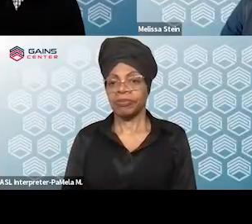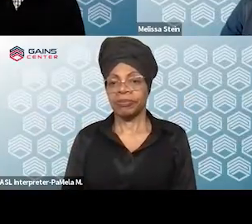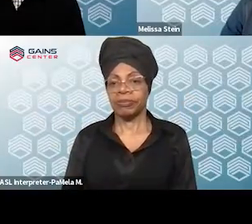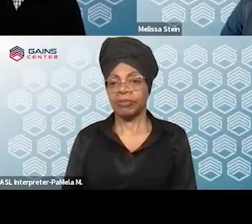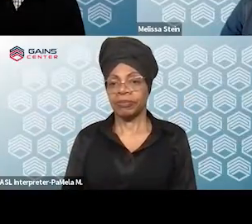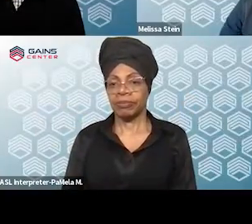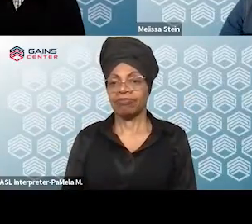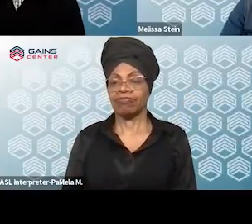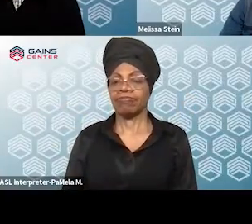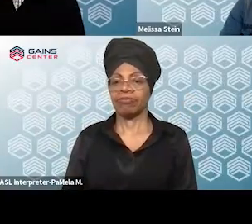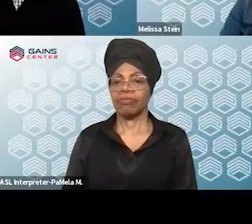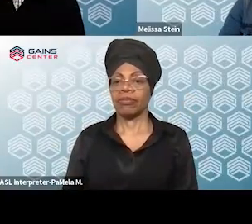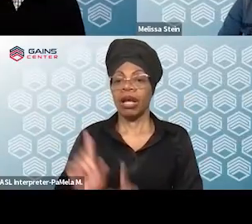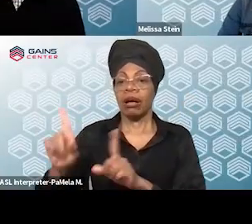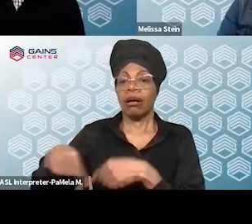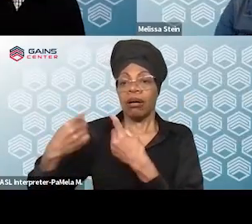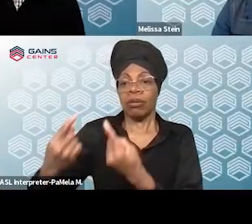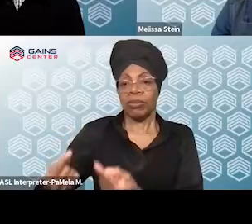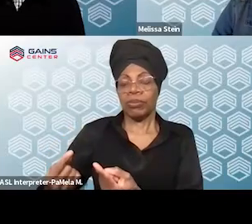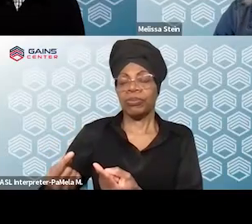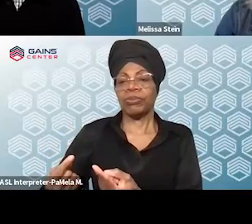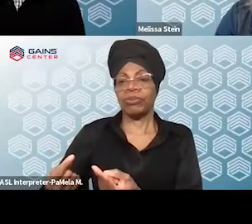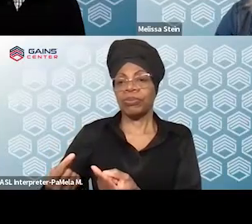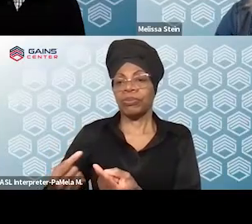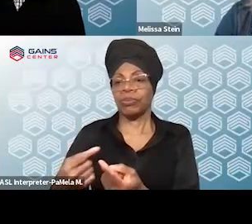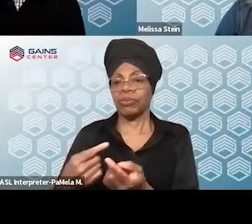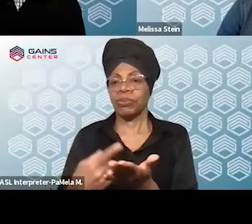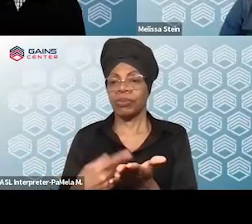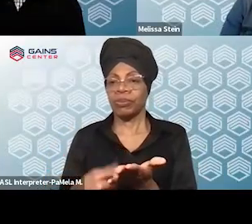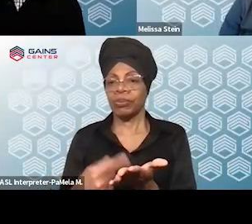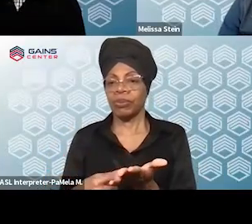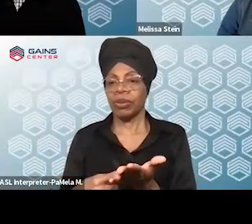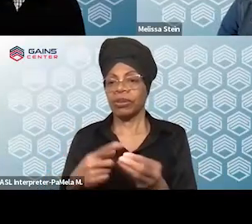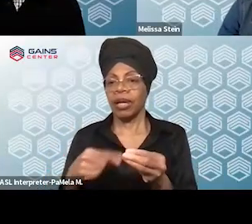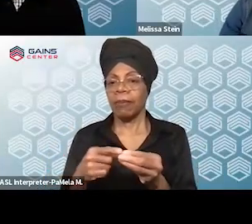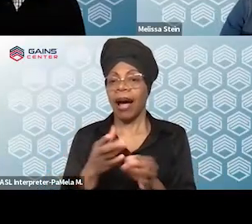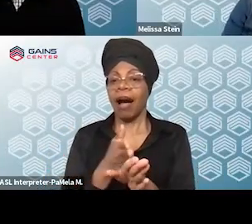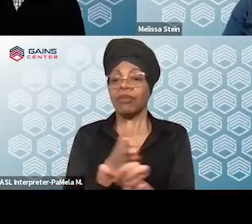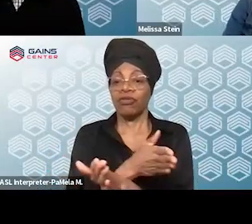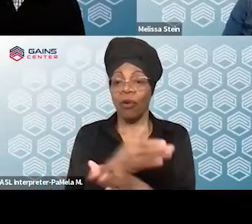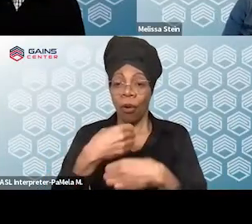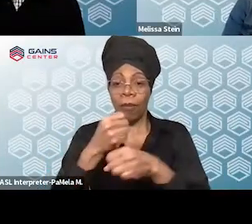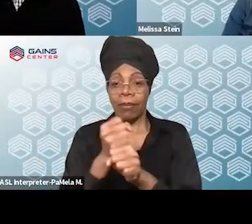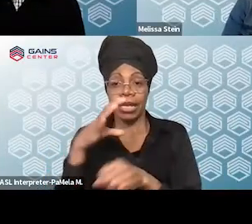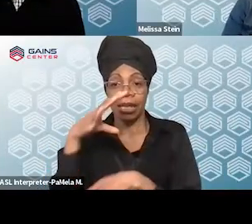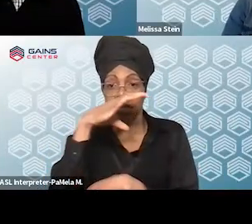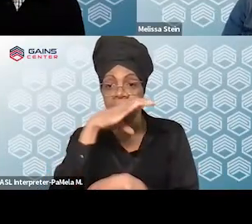Okay, and since you said, before making assumptions, assess them for trauma,